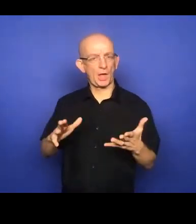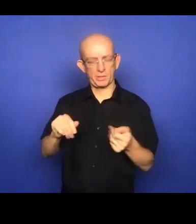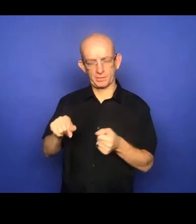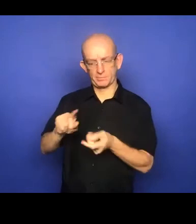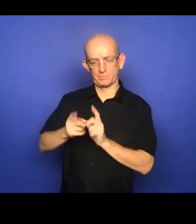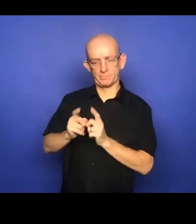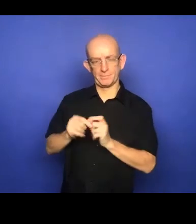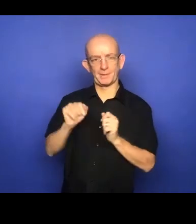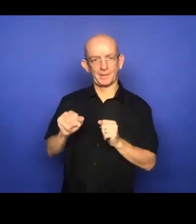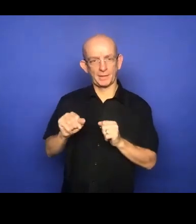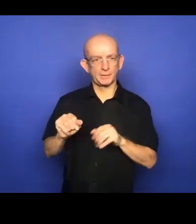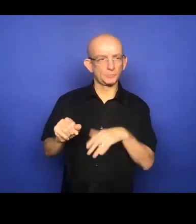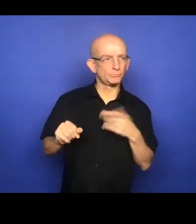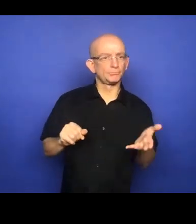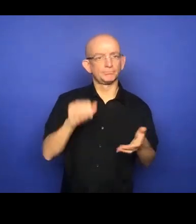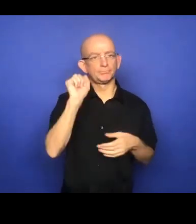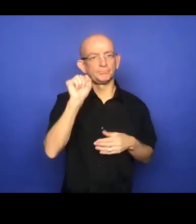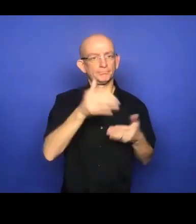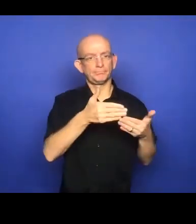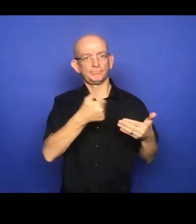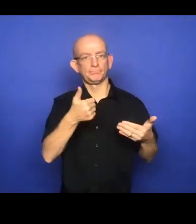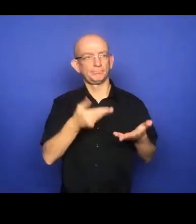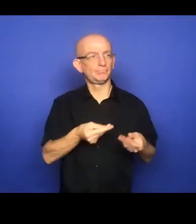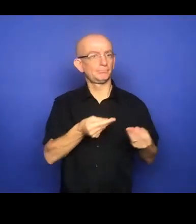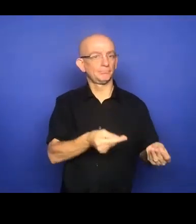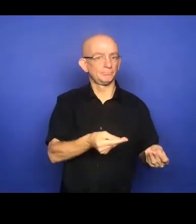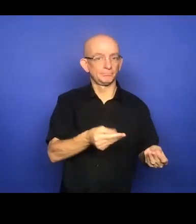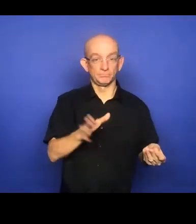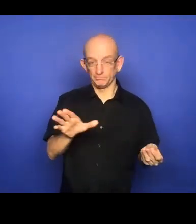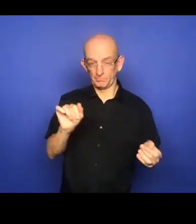a way that it's most effective. I'll keep you